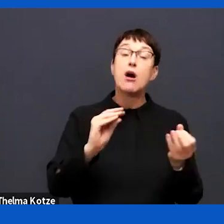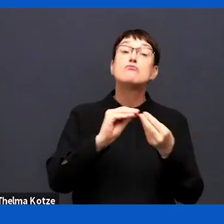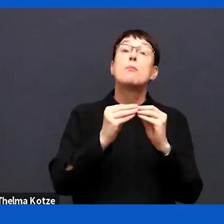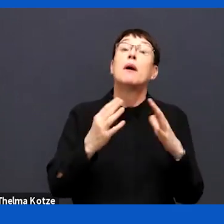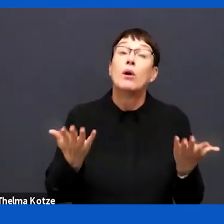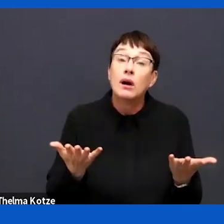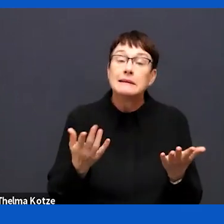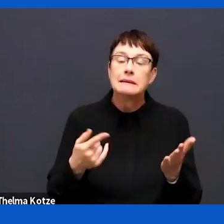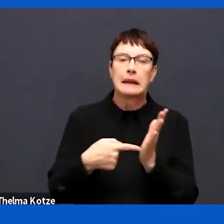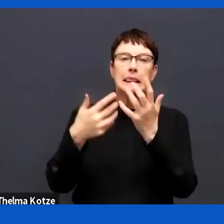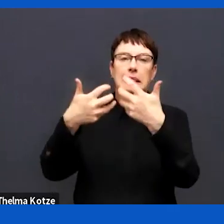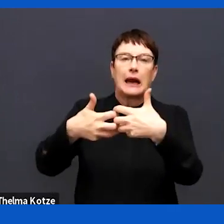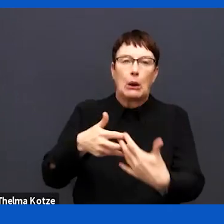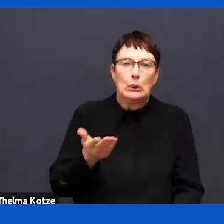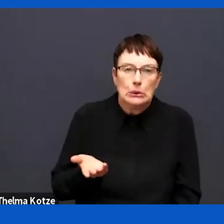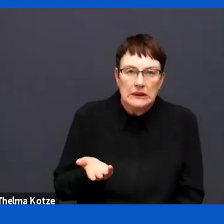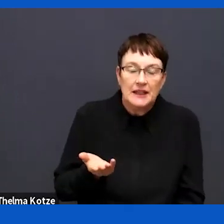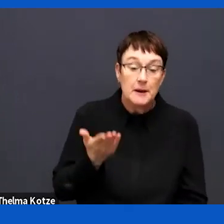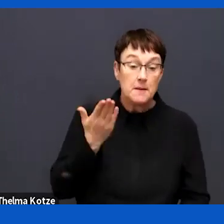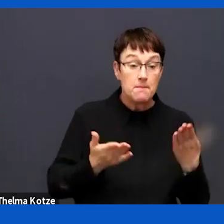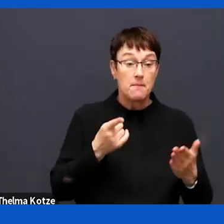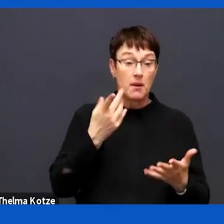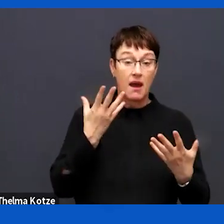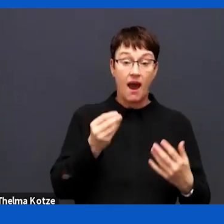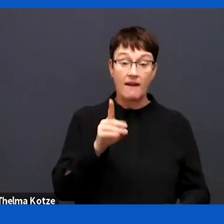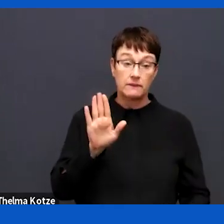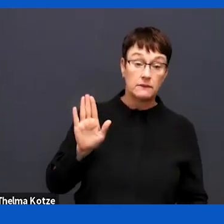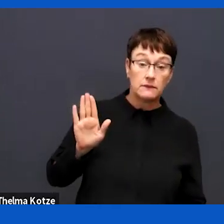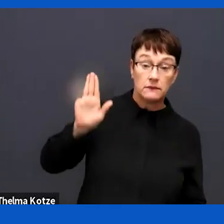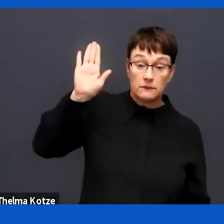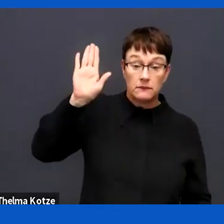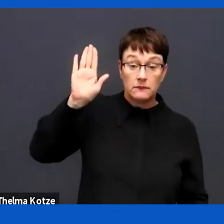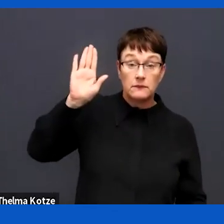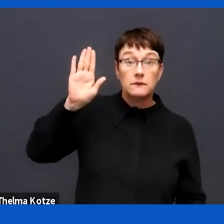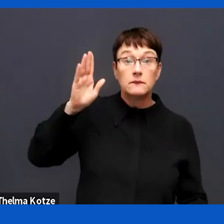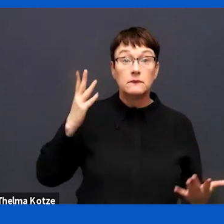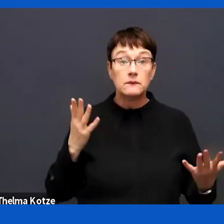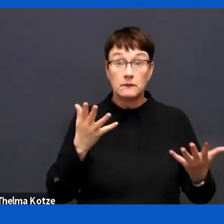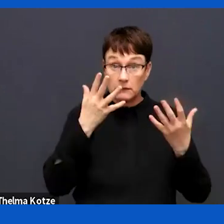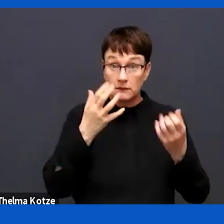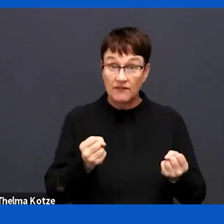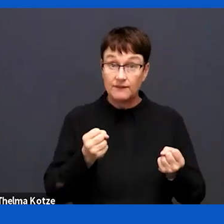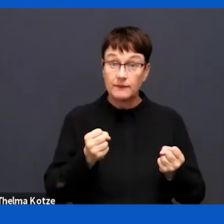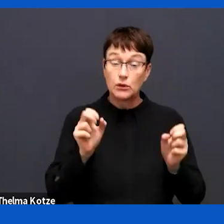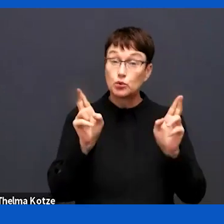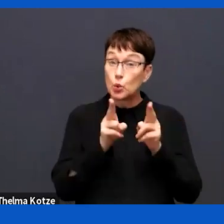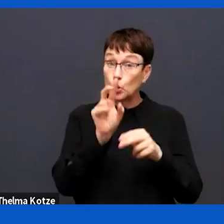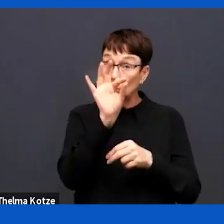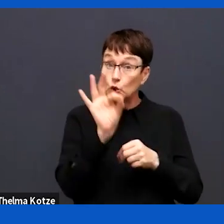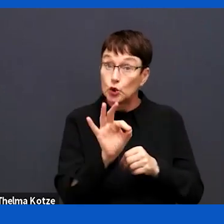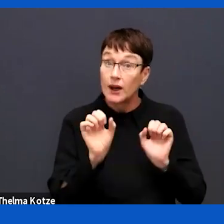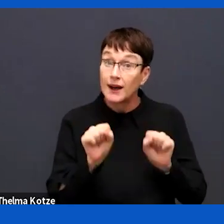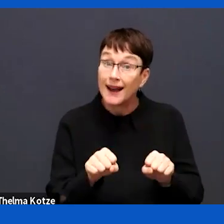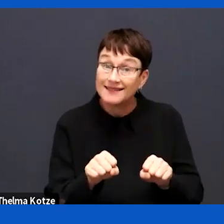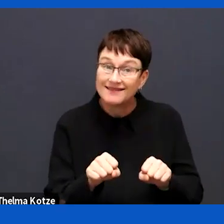If it is a quick one or super complicated one? >> ATTENDEE: We'll see. I'll try. I was wondering